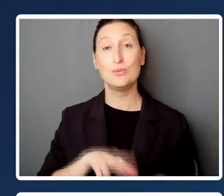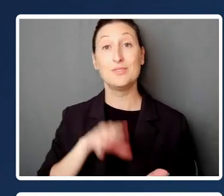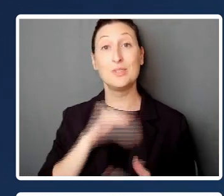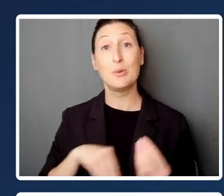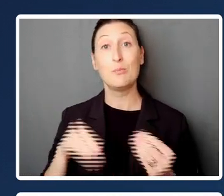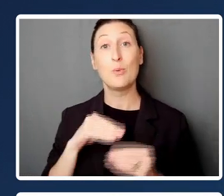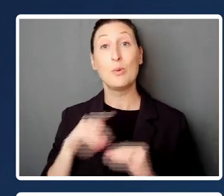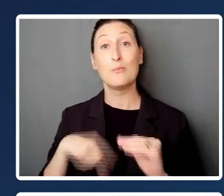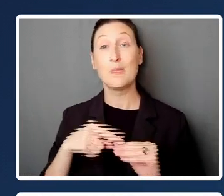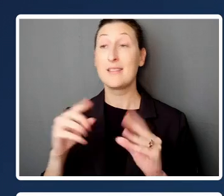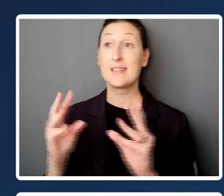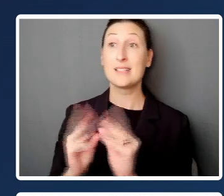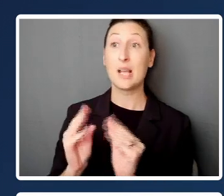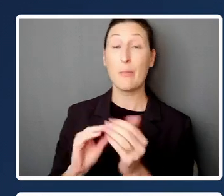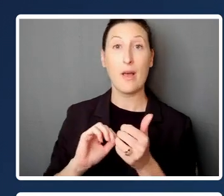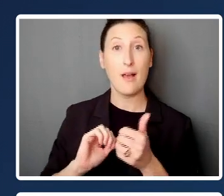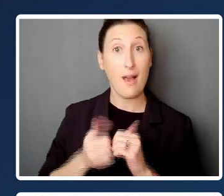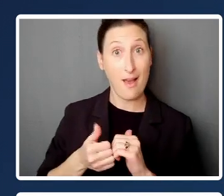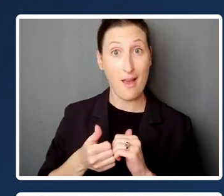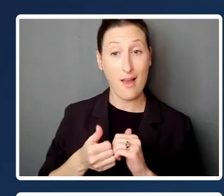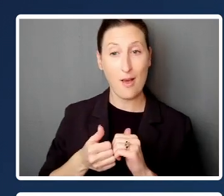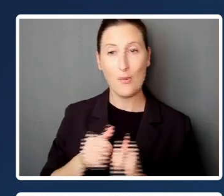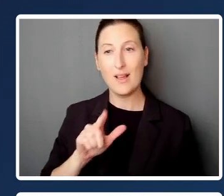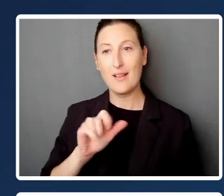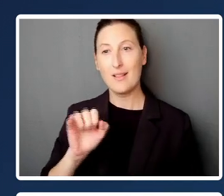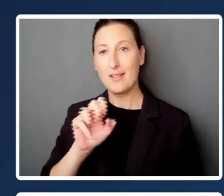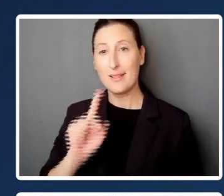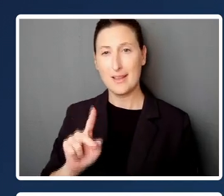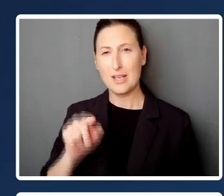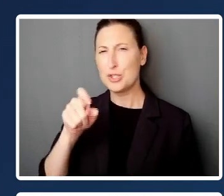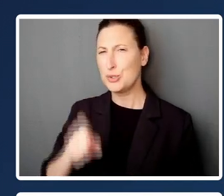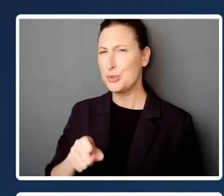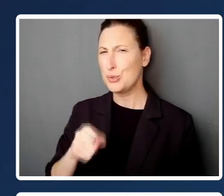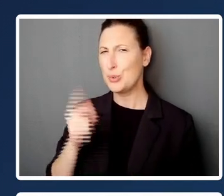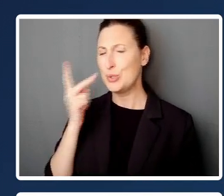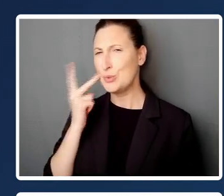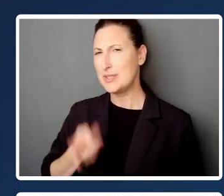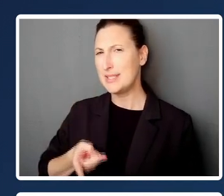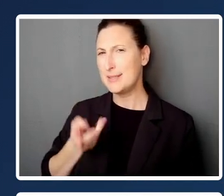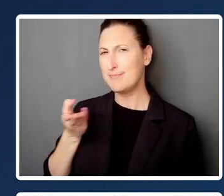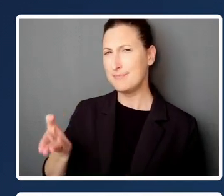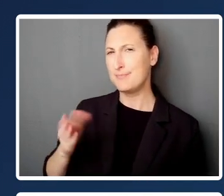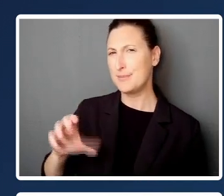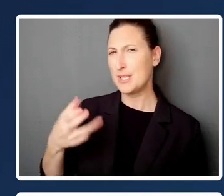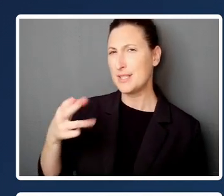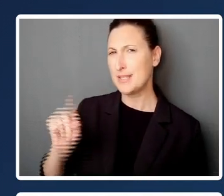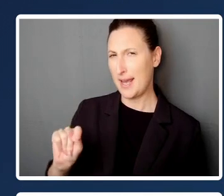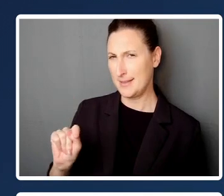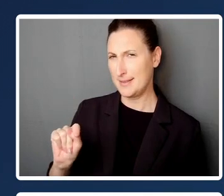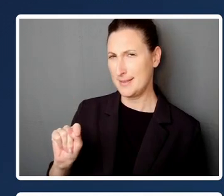at the link that should be provided in the chat. And as I mentioned that about the chat,